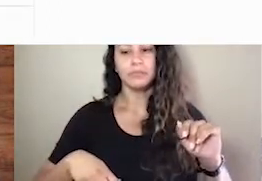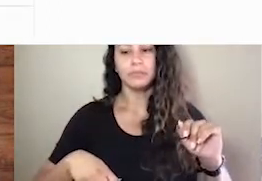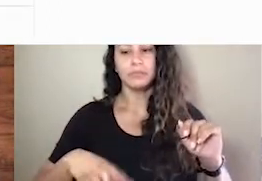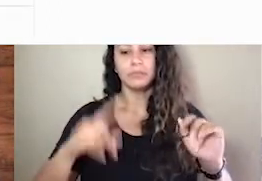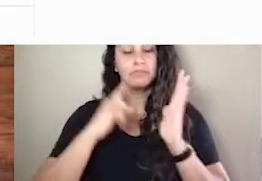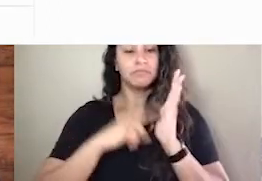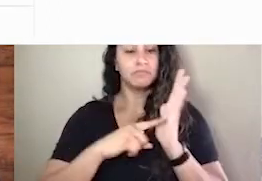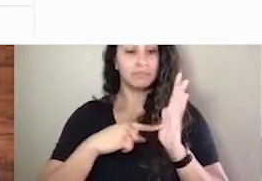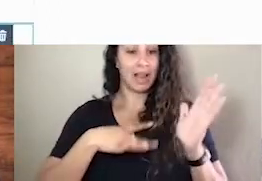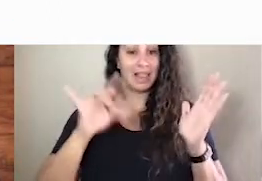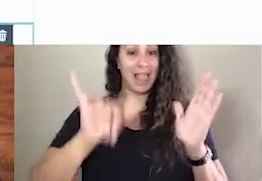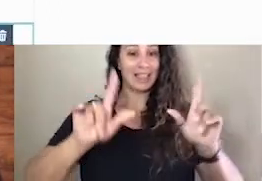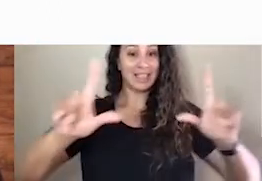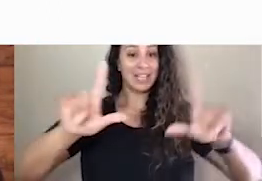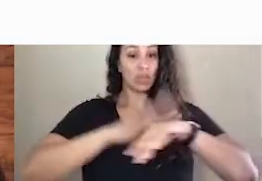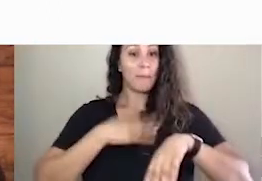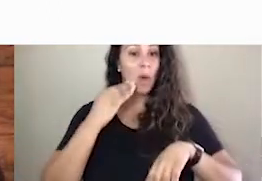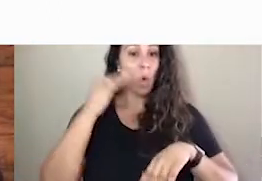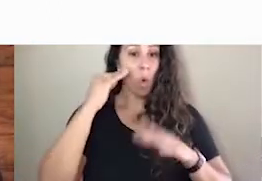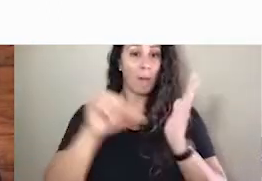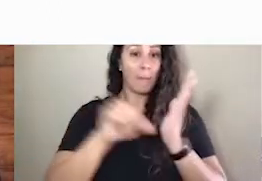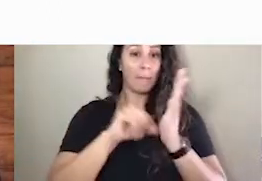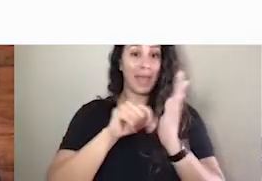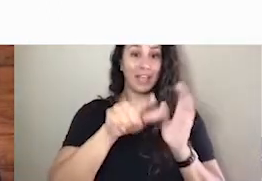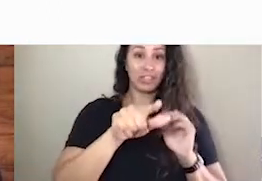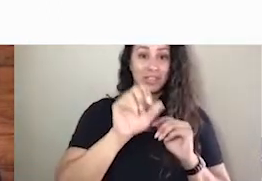PAGE BUT I WANT IT ON MY ABOUT PAGE.